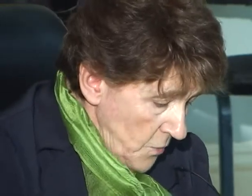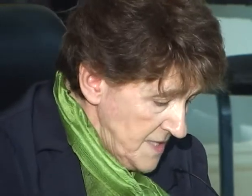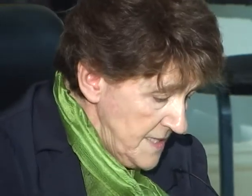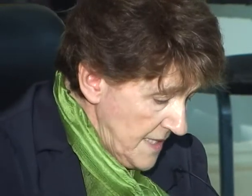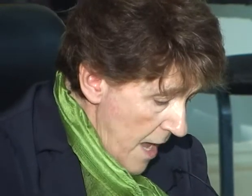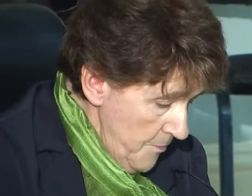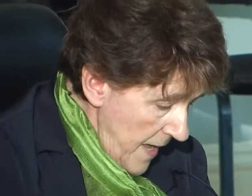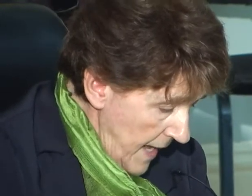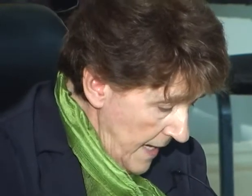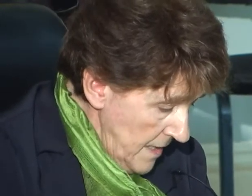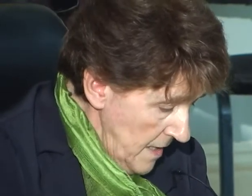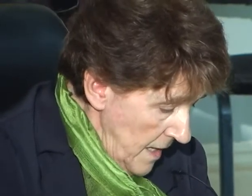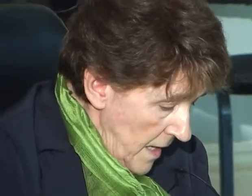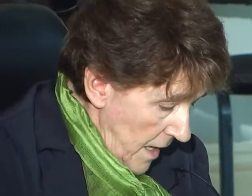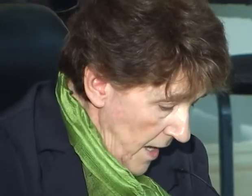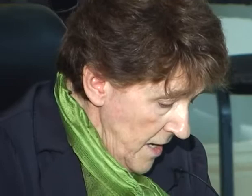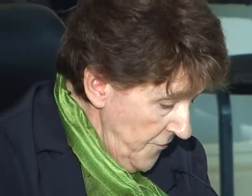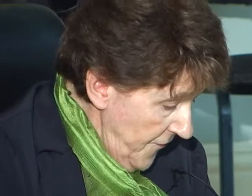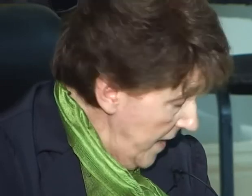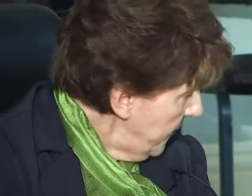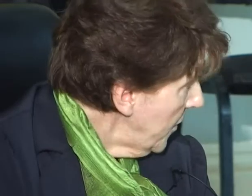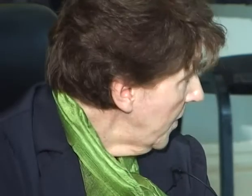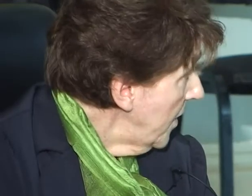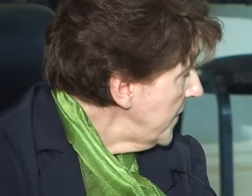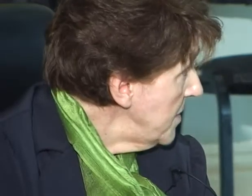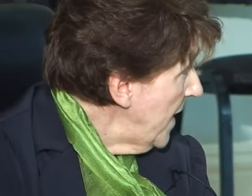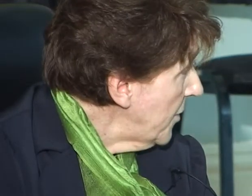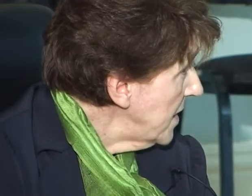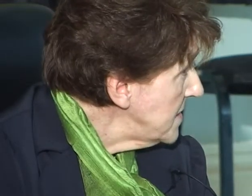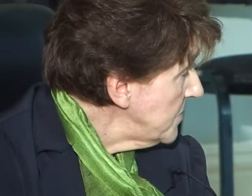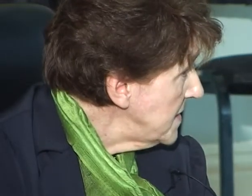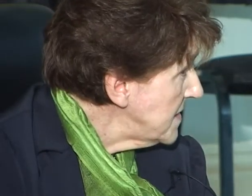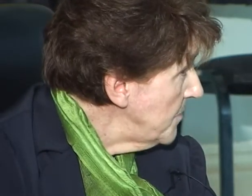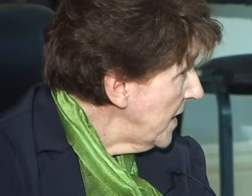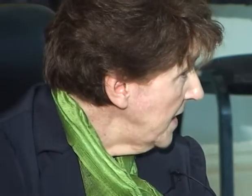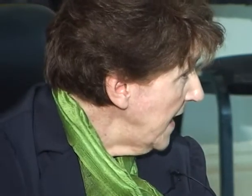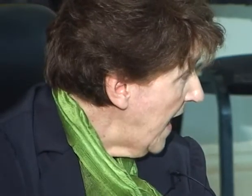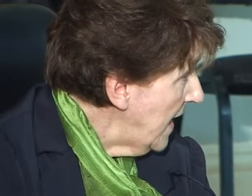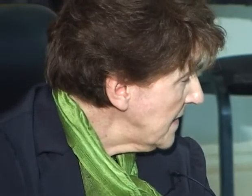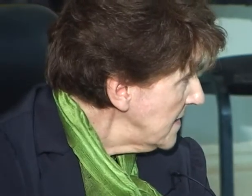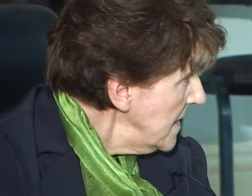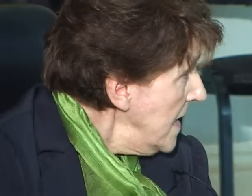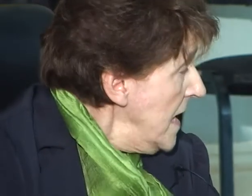was his campaign in favour of the Americans with Disabilities Act.